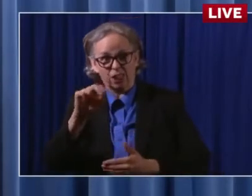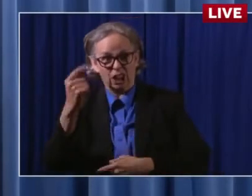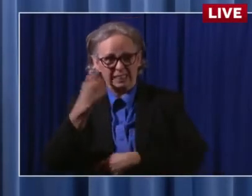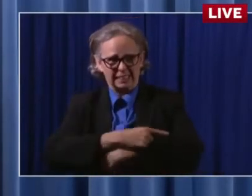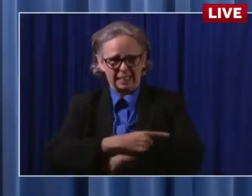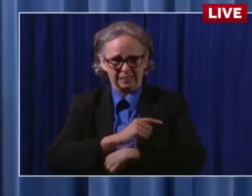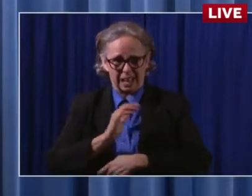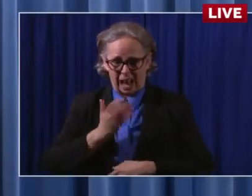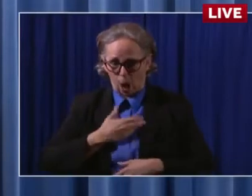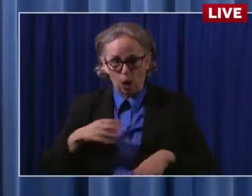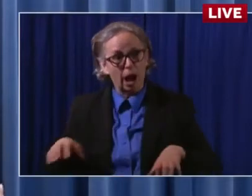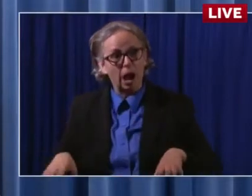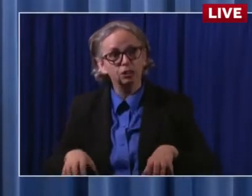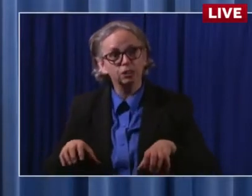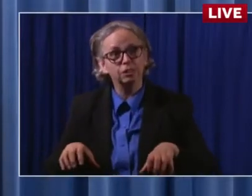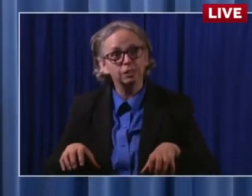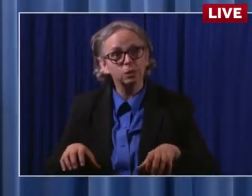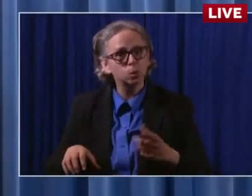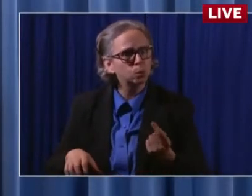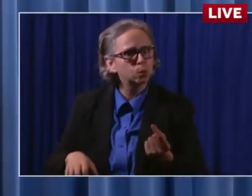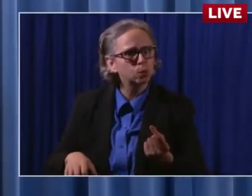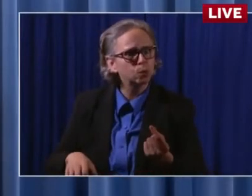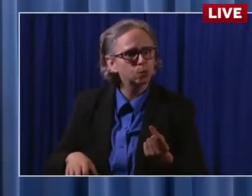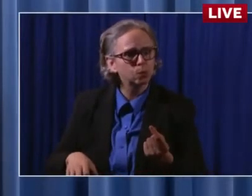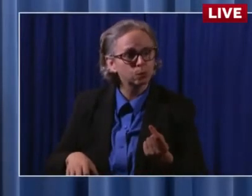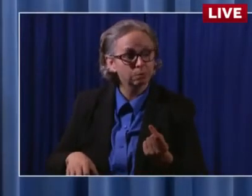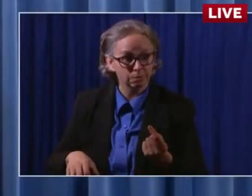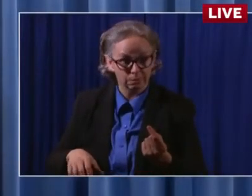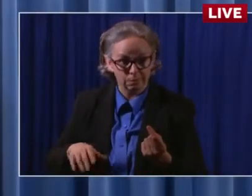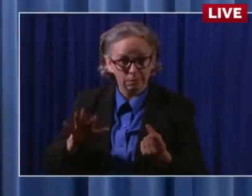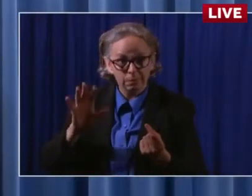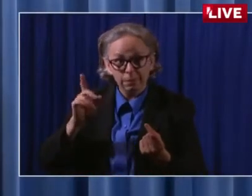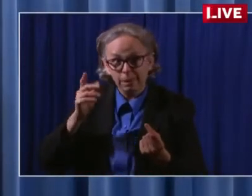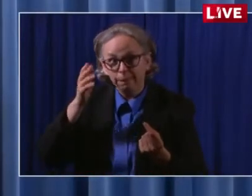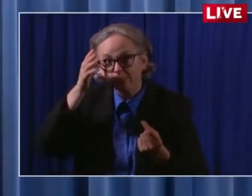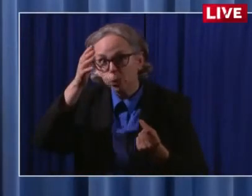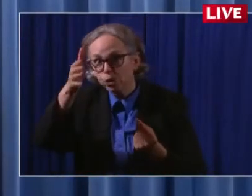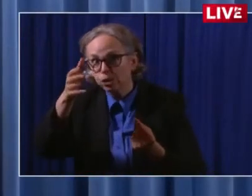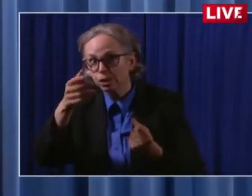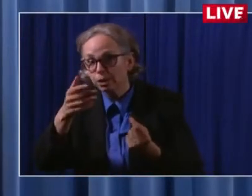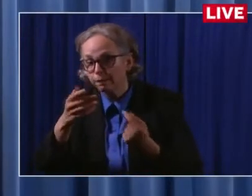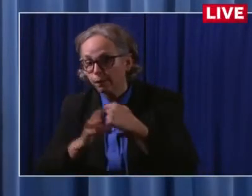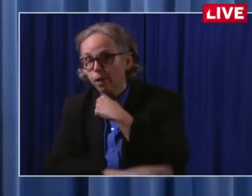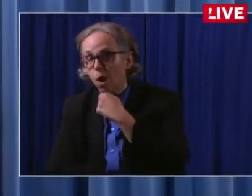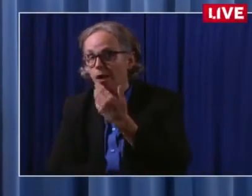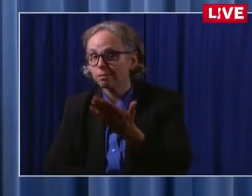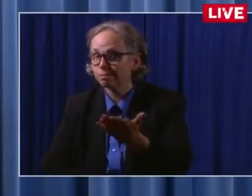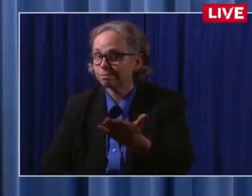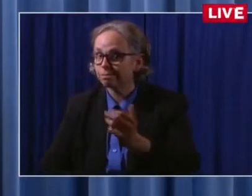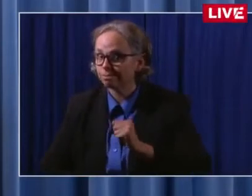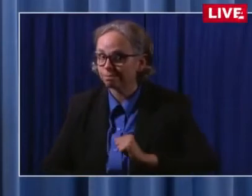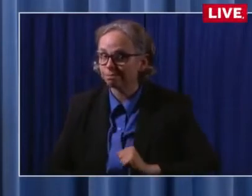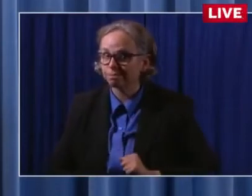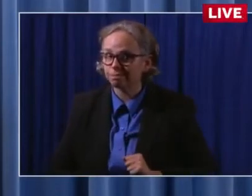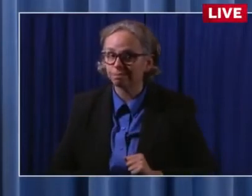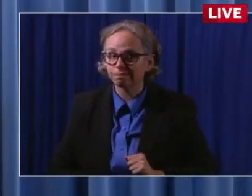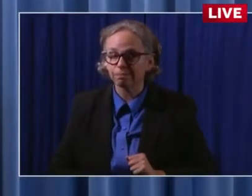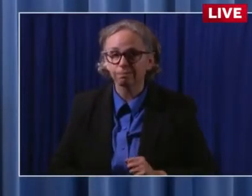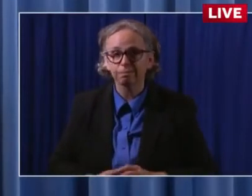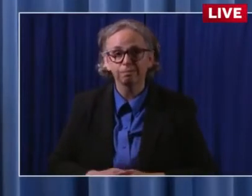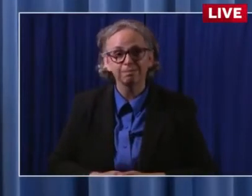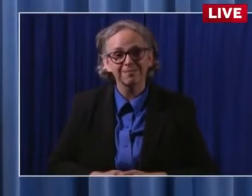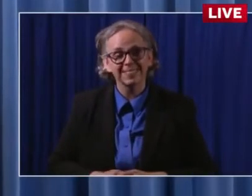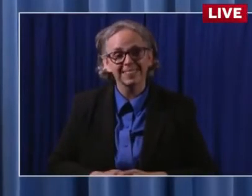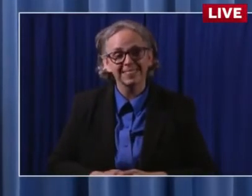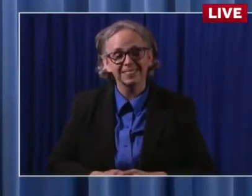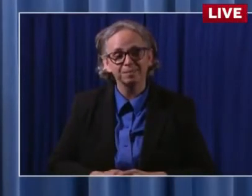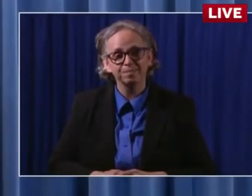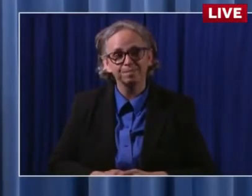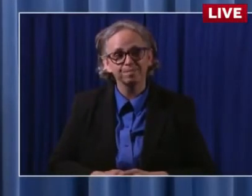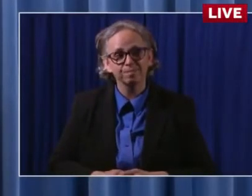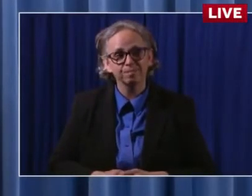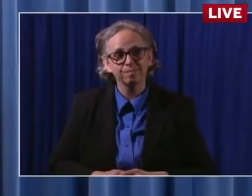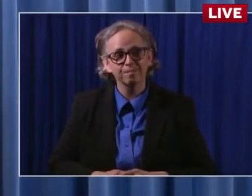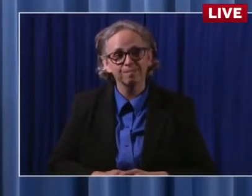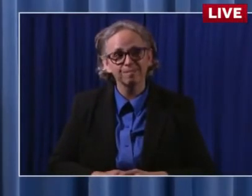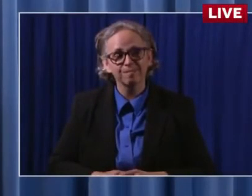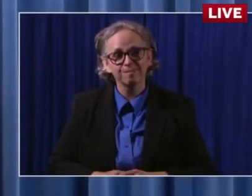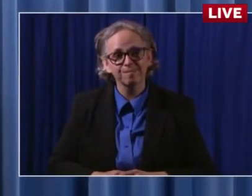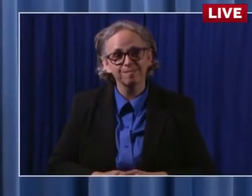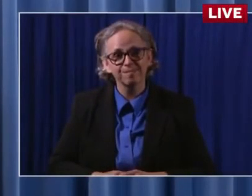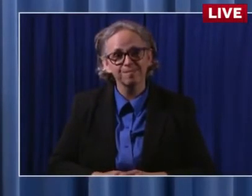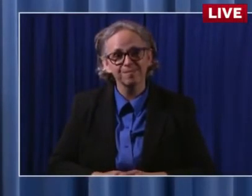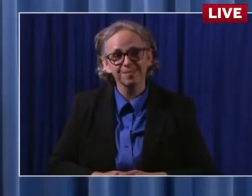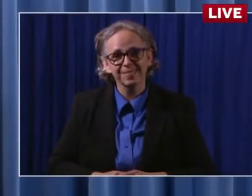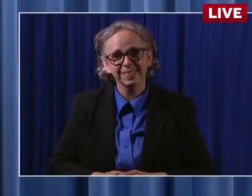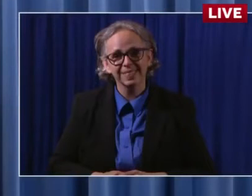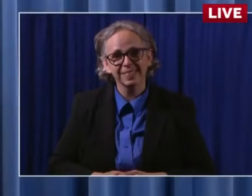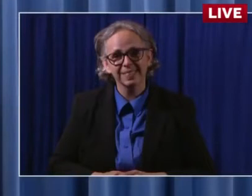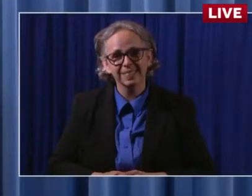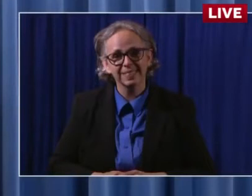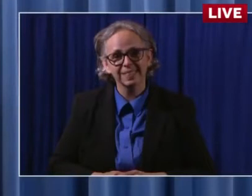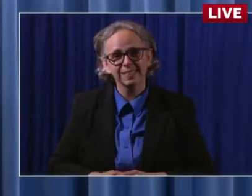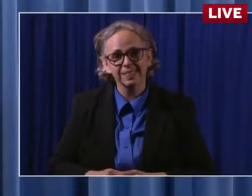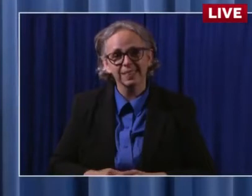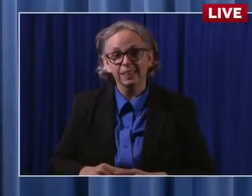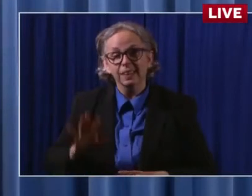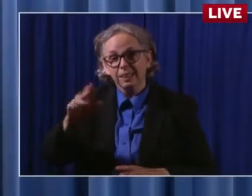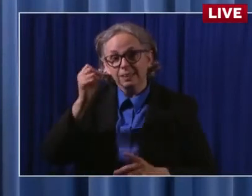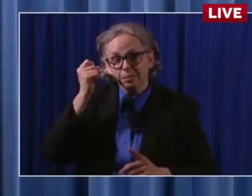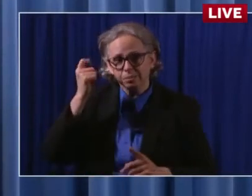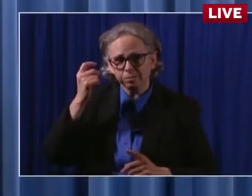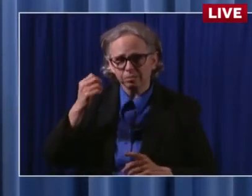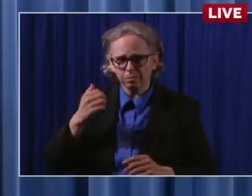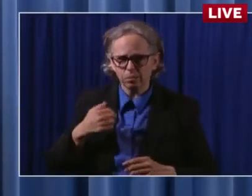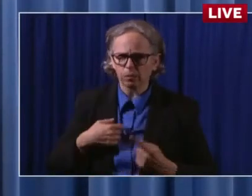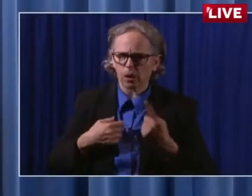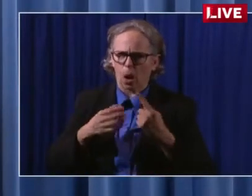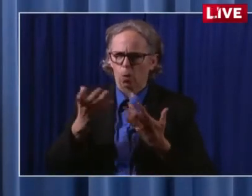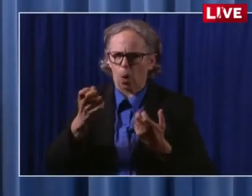AND SO WHAT WE DO IN THE NEXT 30 DAYS IS GOING TO DETERMINE IF WE ARE GOING TO BE ABLE TO DO ALL THE THINGS THAT WE WANT TO DO.